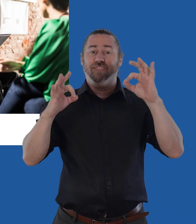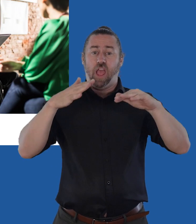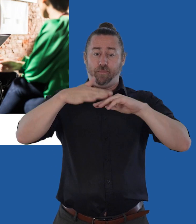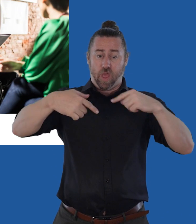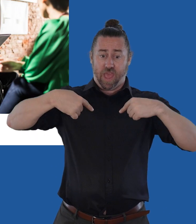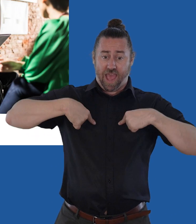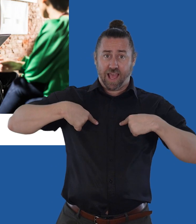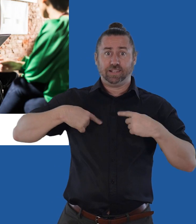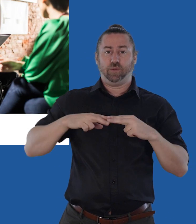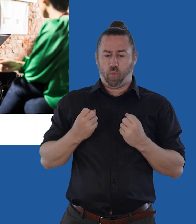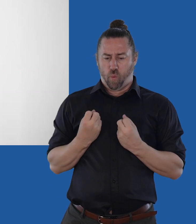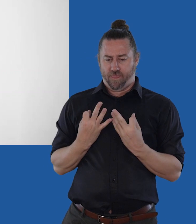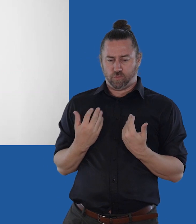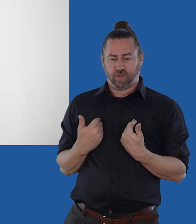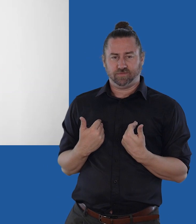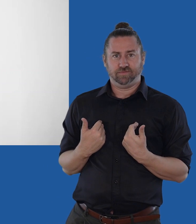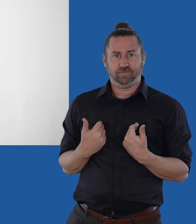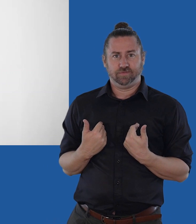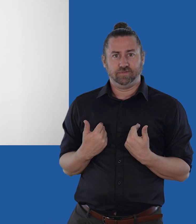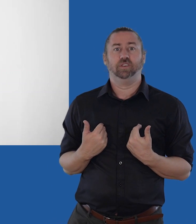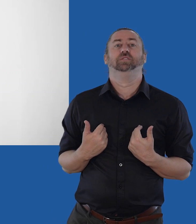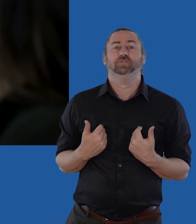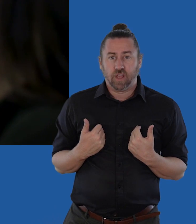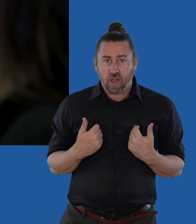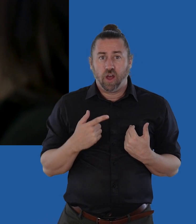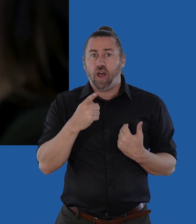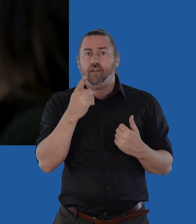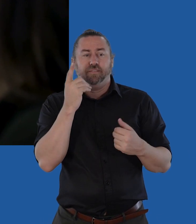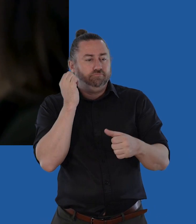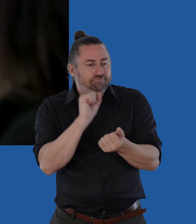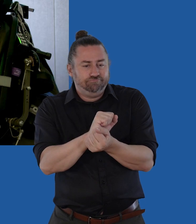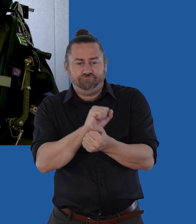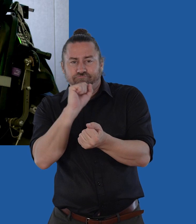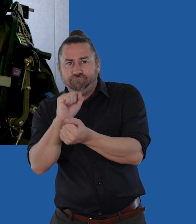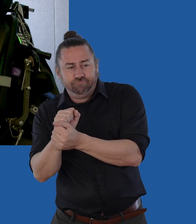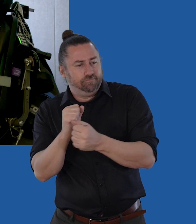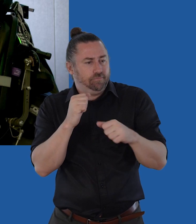The only way to solve these problems is by integrating deeply